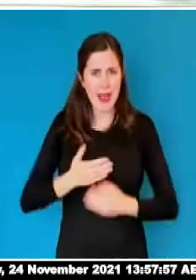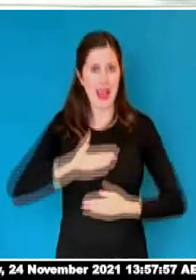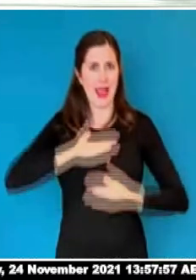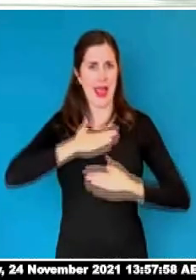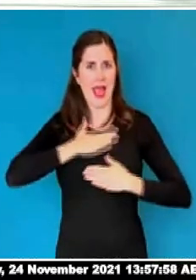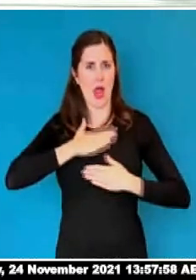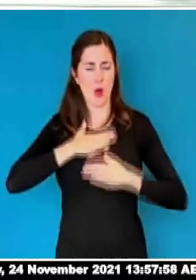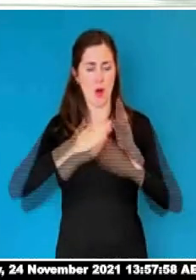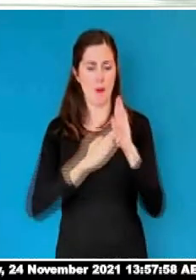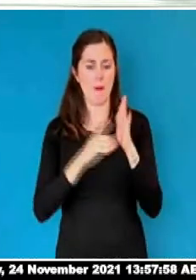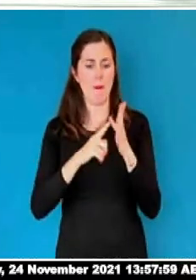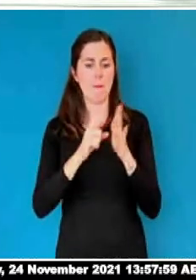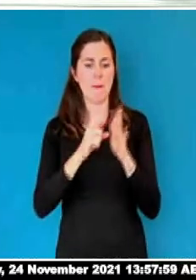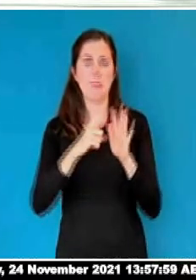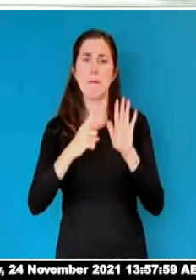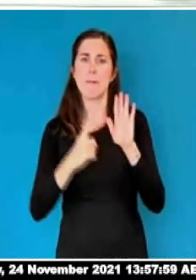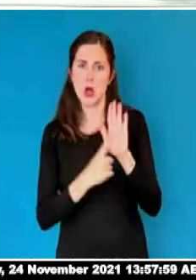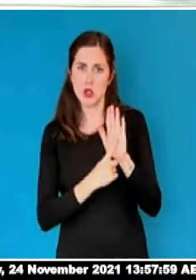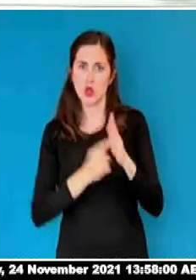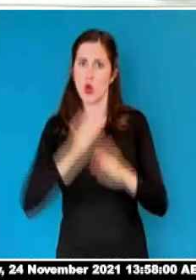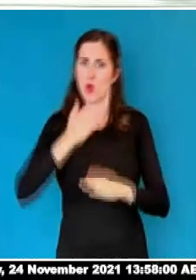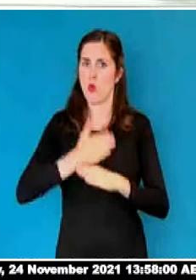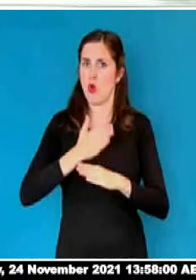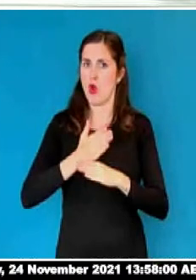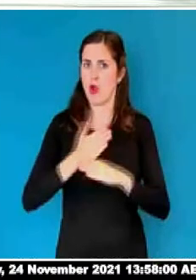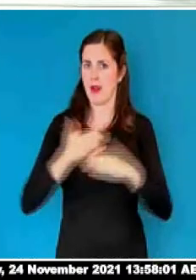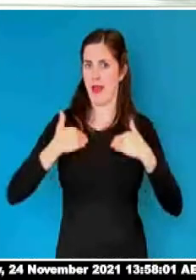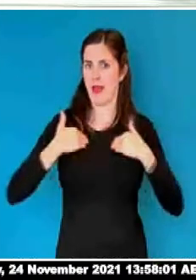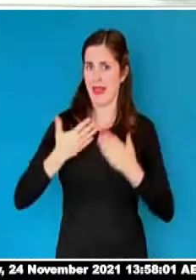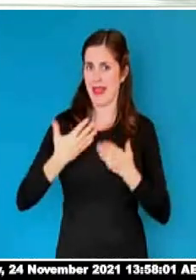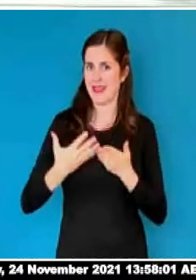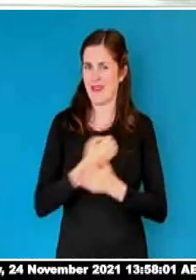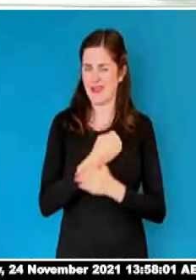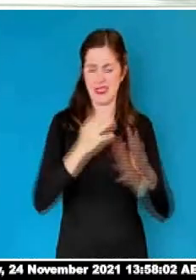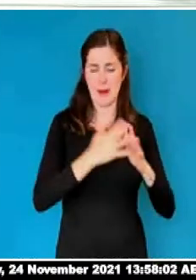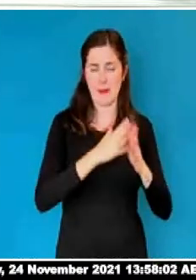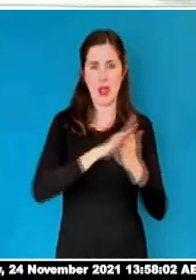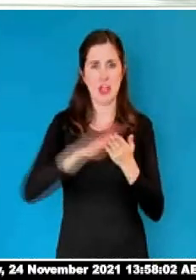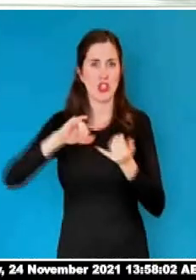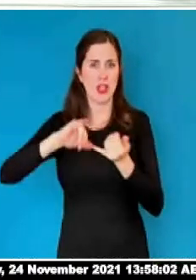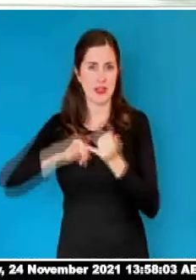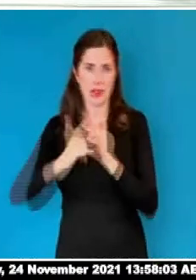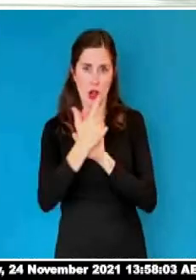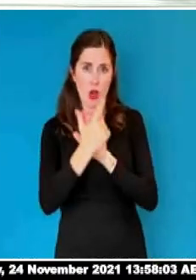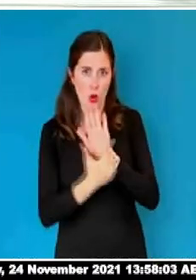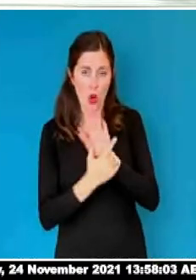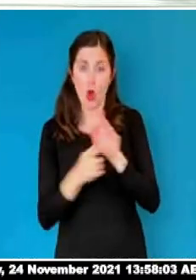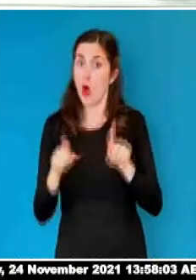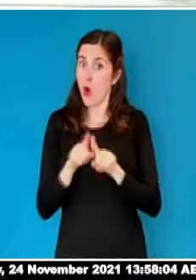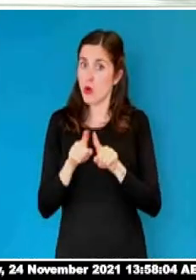scheme, its interaction with disability discrimination legislation, equal opportunity